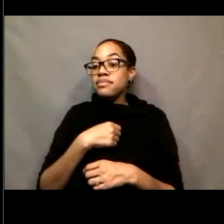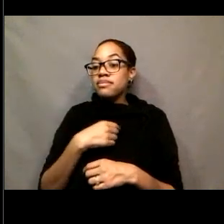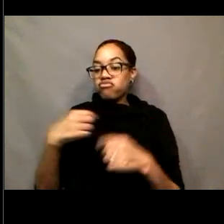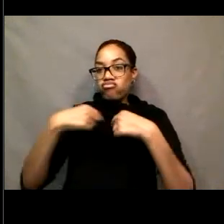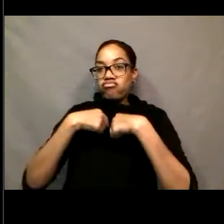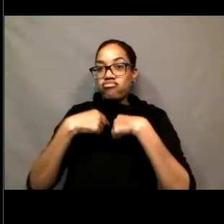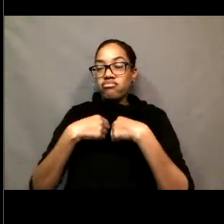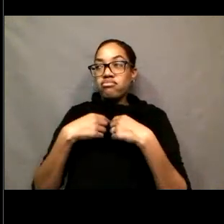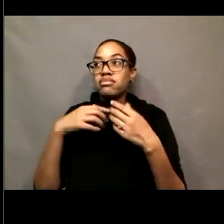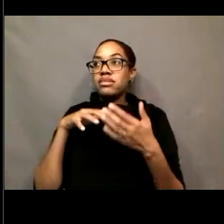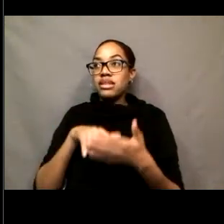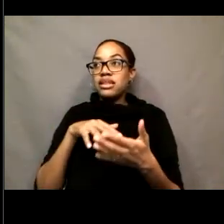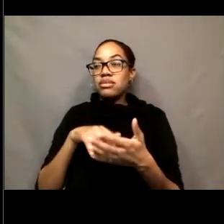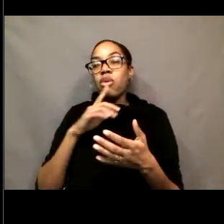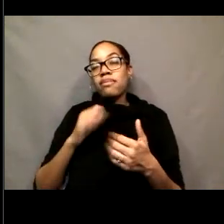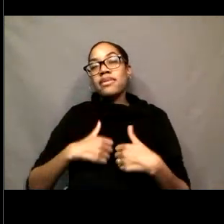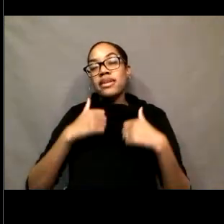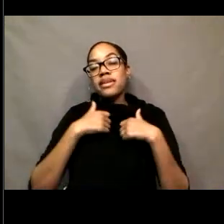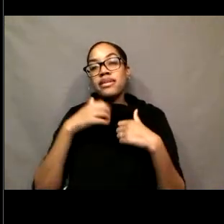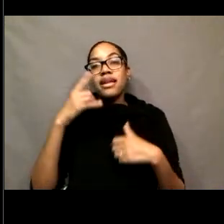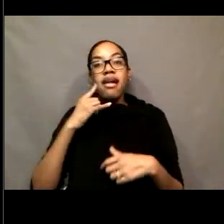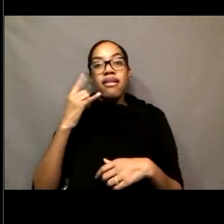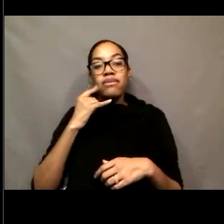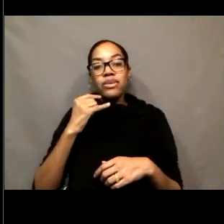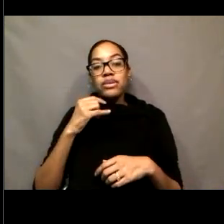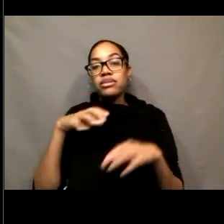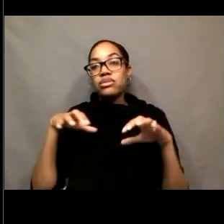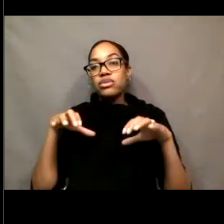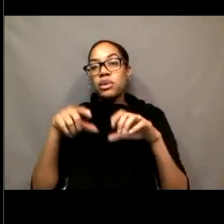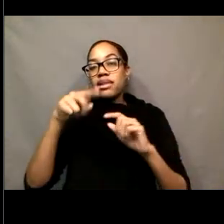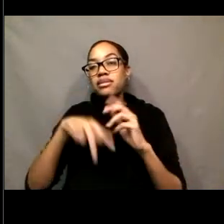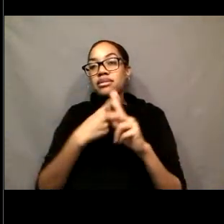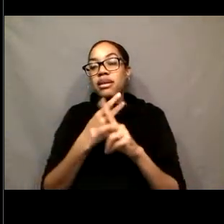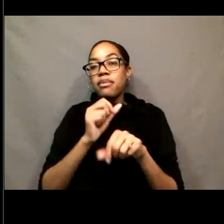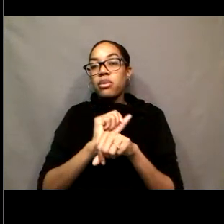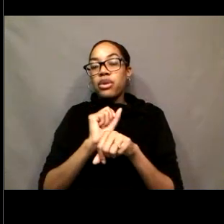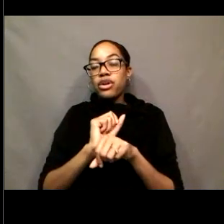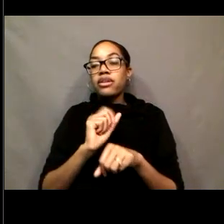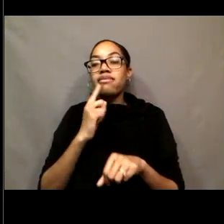Well I've been in California doing marine work of various types for about 18 years.